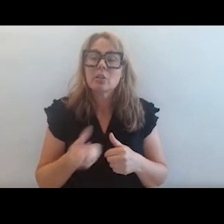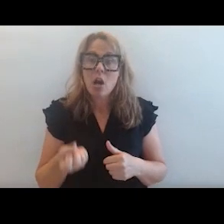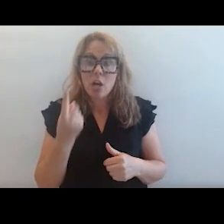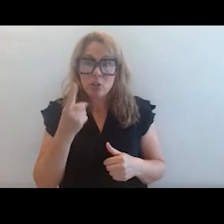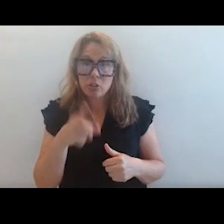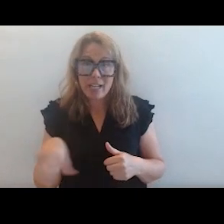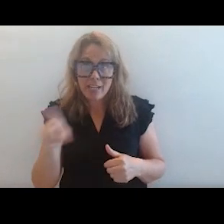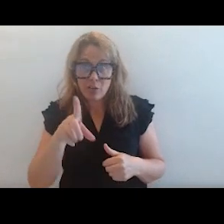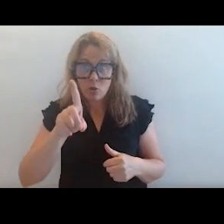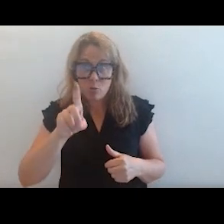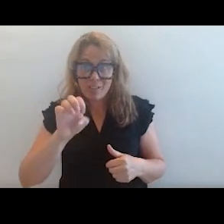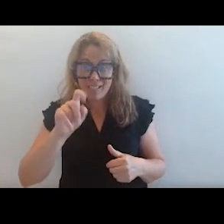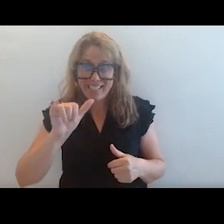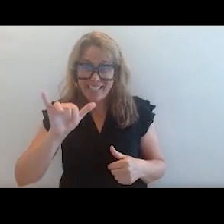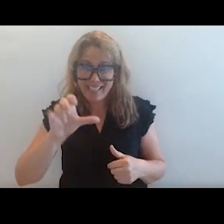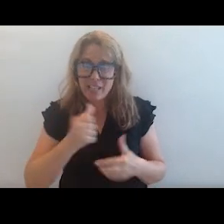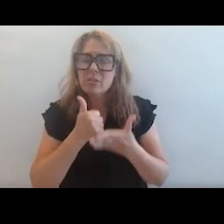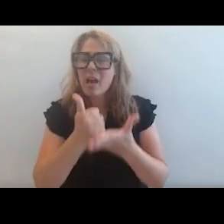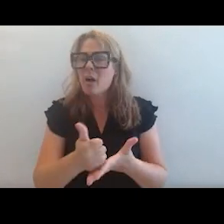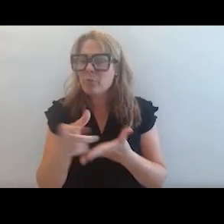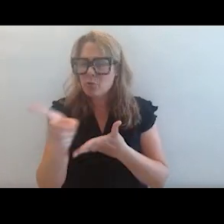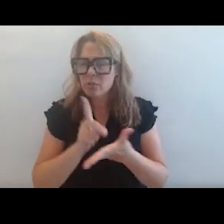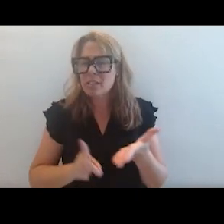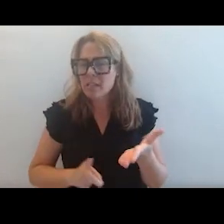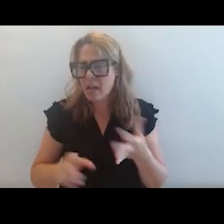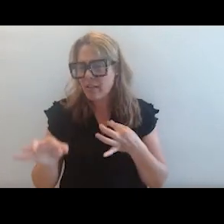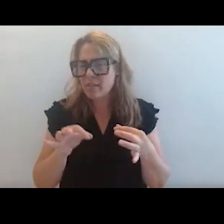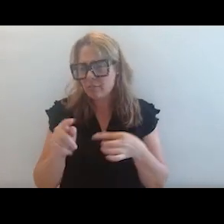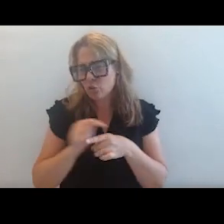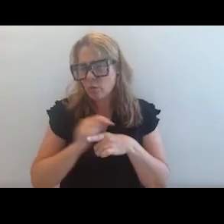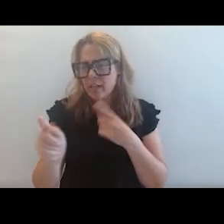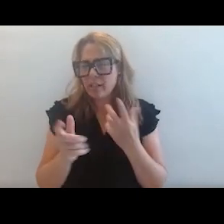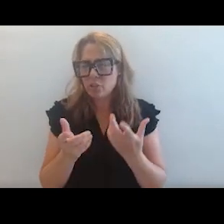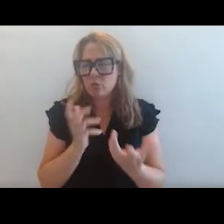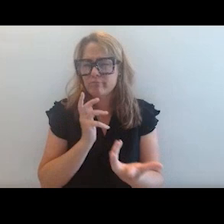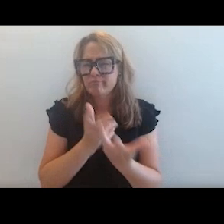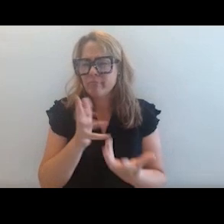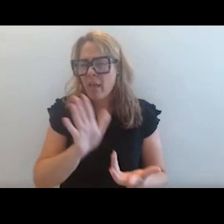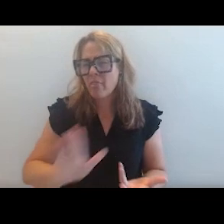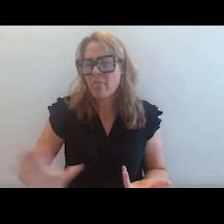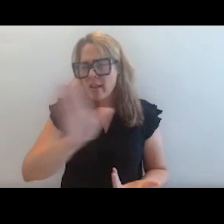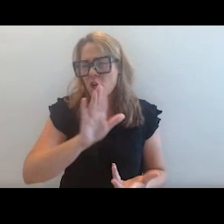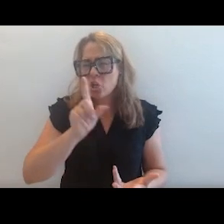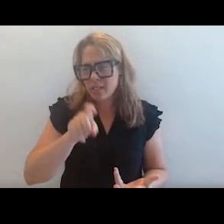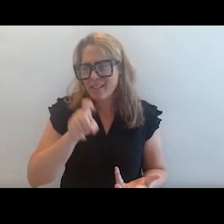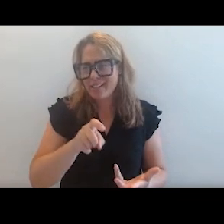helps you design training that truly meets their needs and removes any barriers they might face.